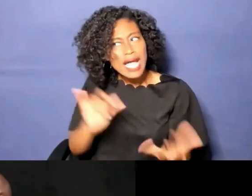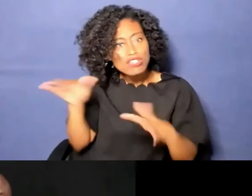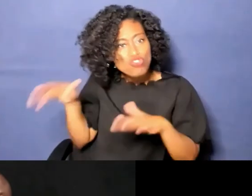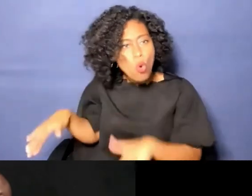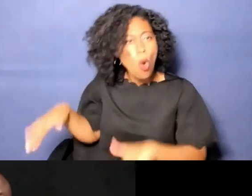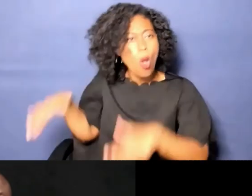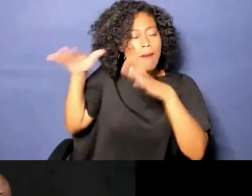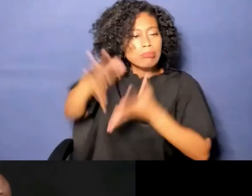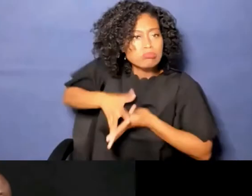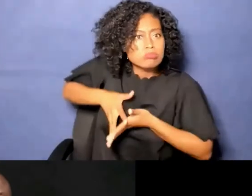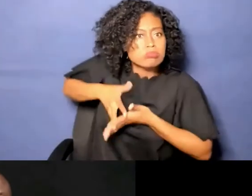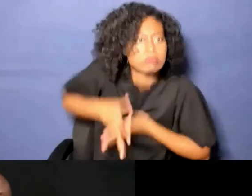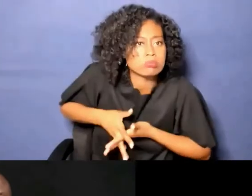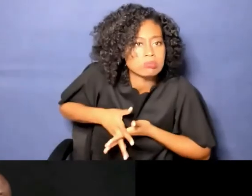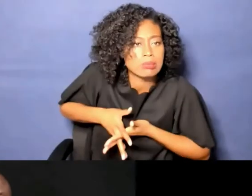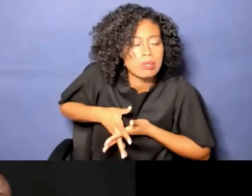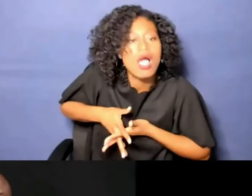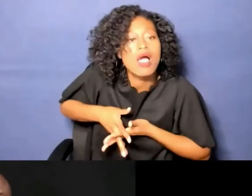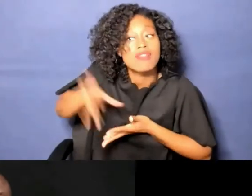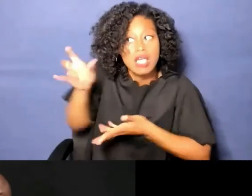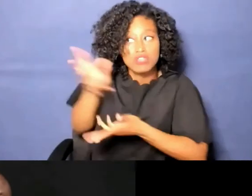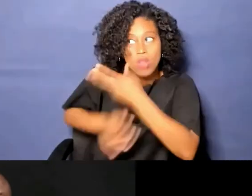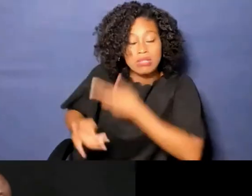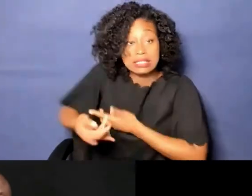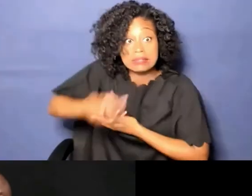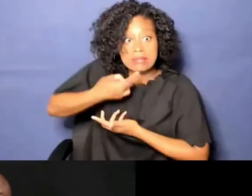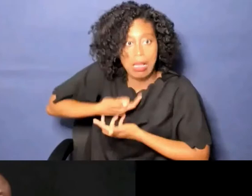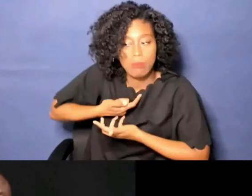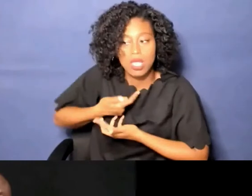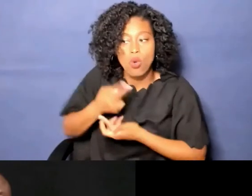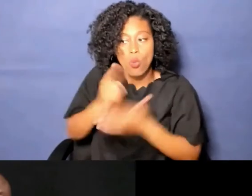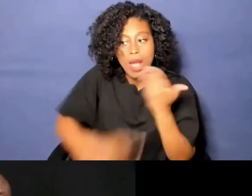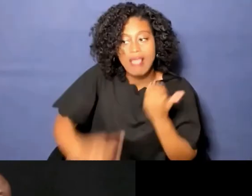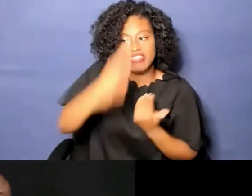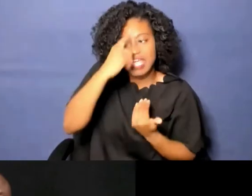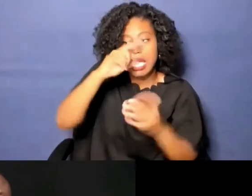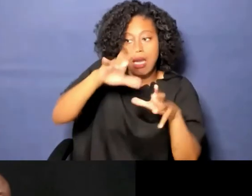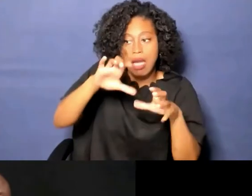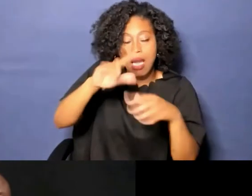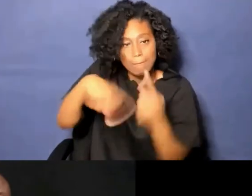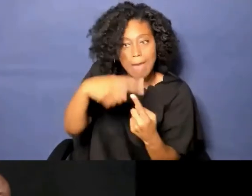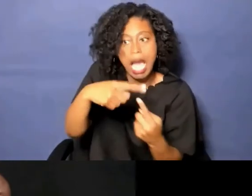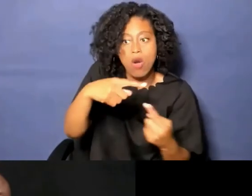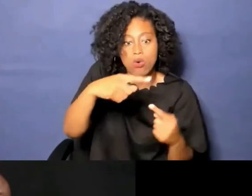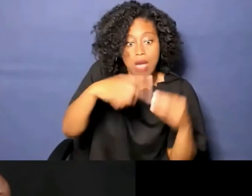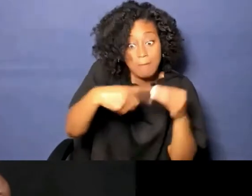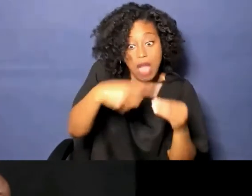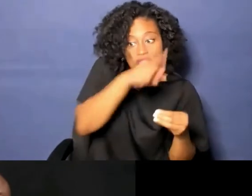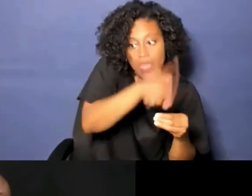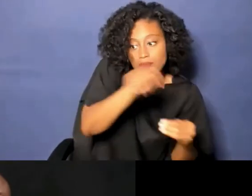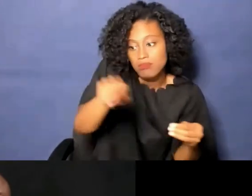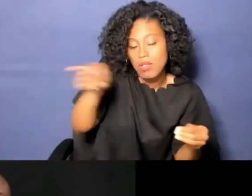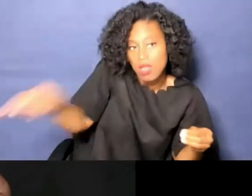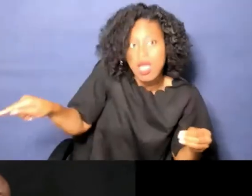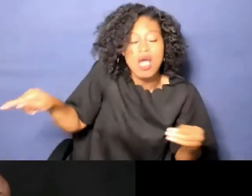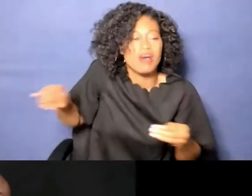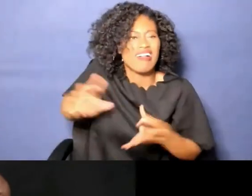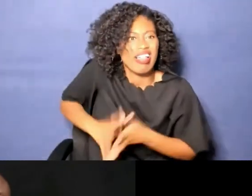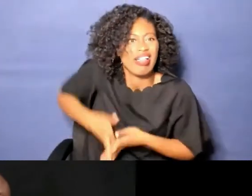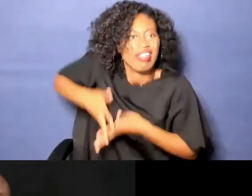what we do in dialogue. You will be unlettered in socialization, those are reinforced internally